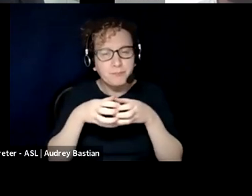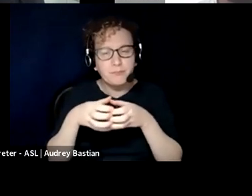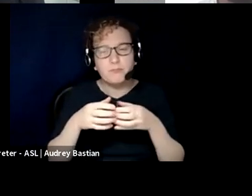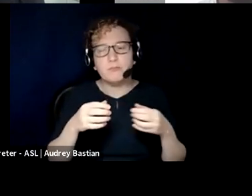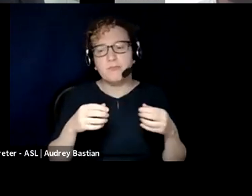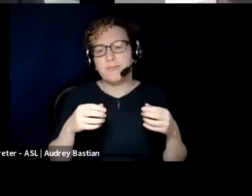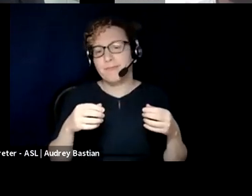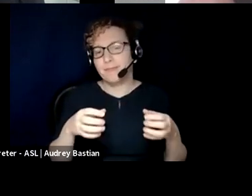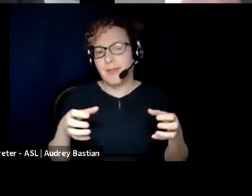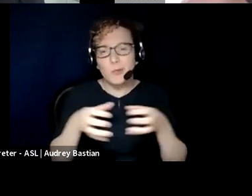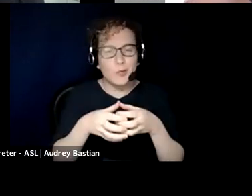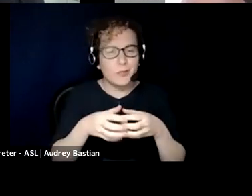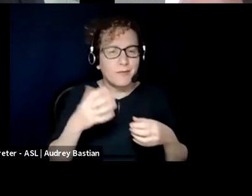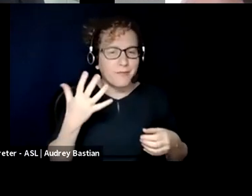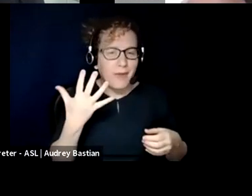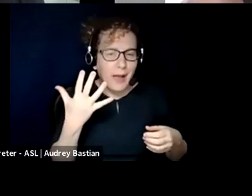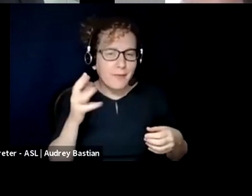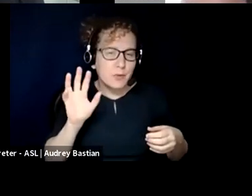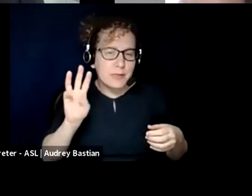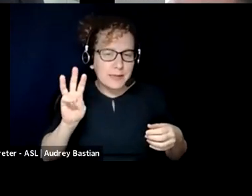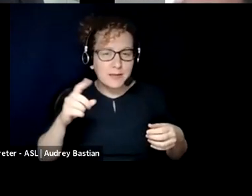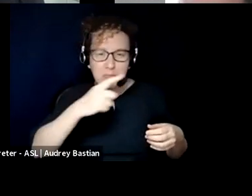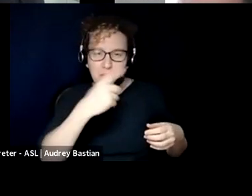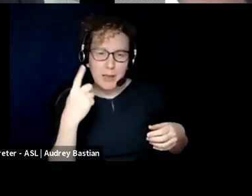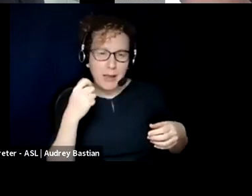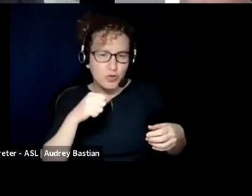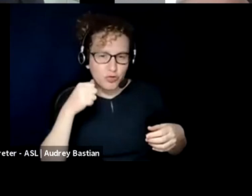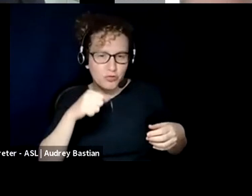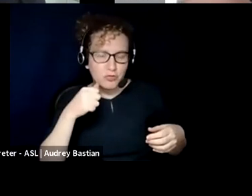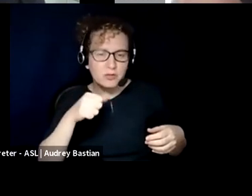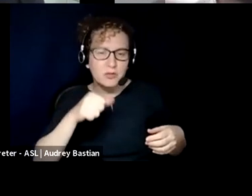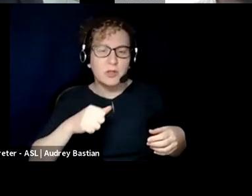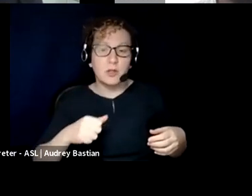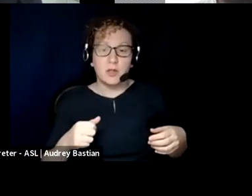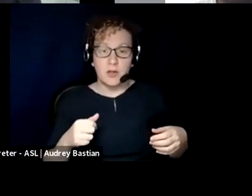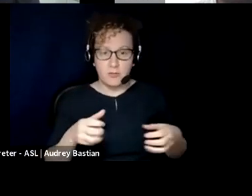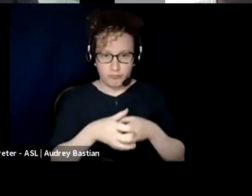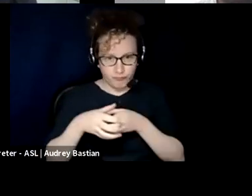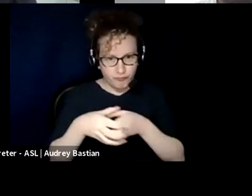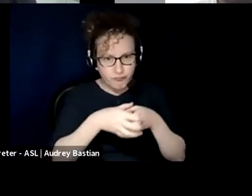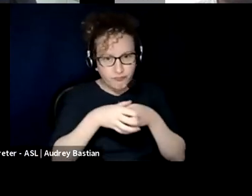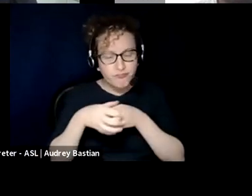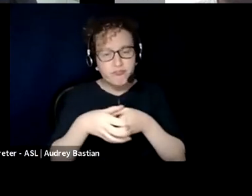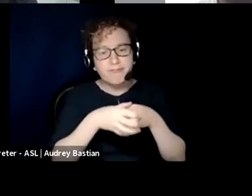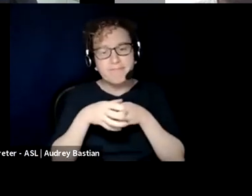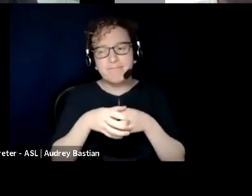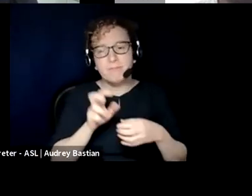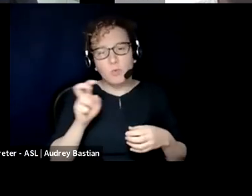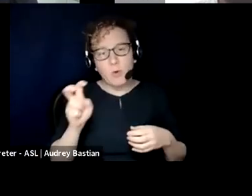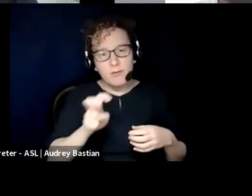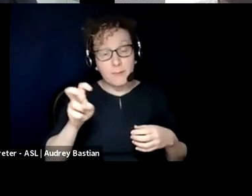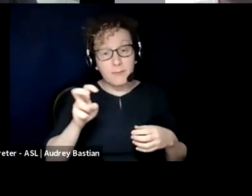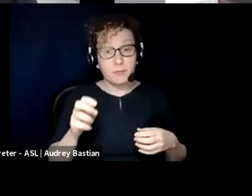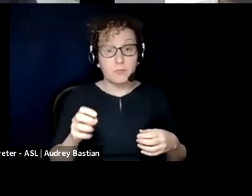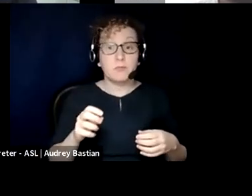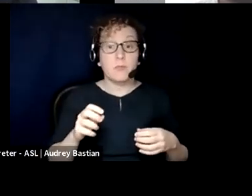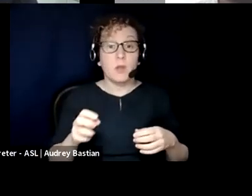five or six Black girls. And we were traveling together. And we got on this tour bus to get